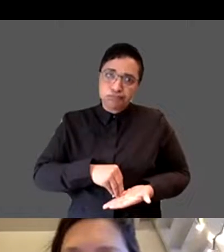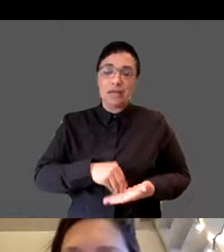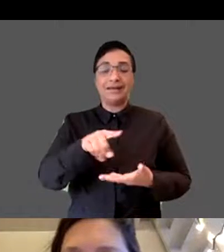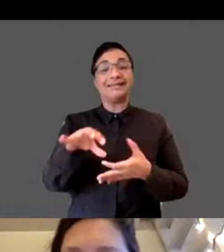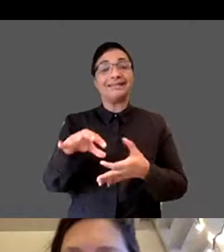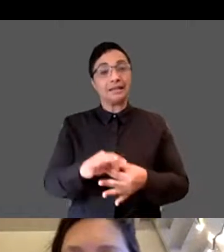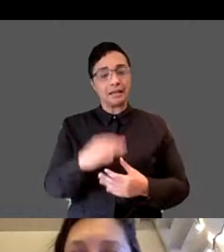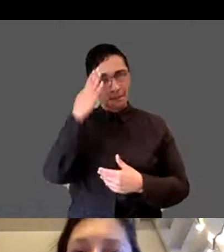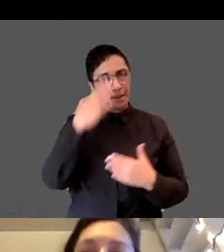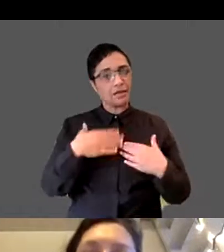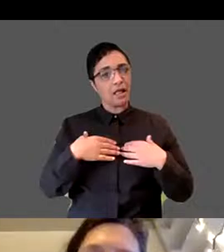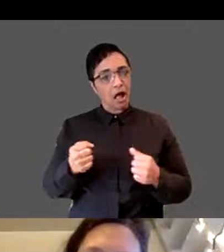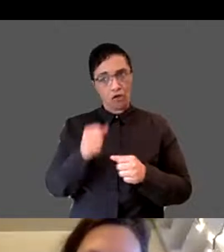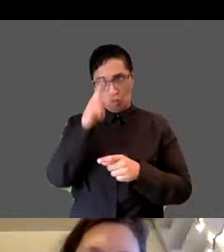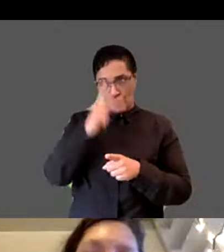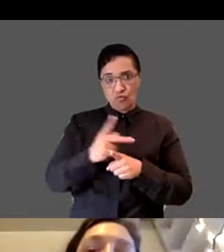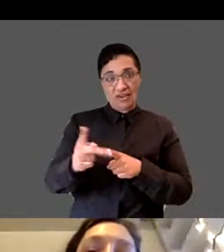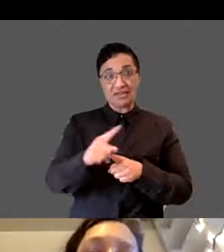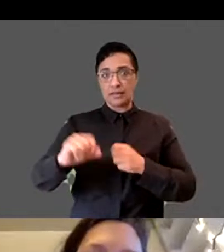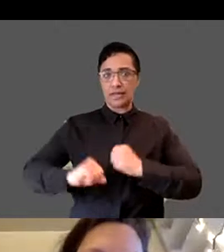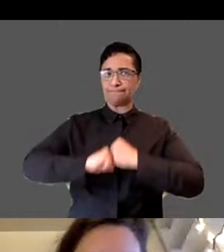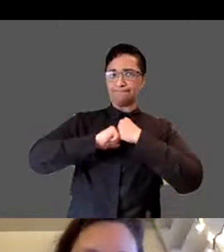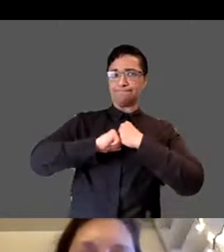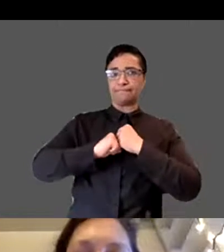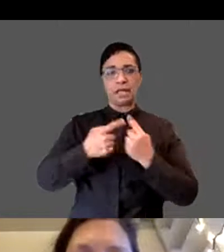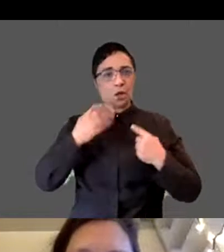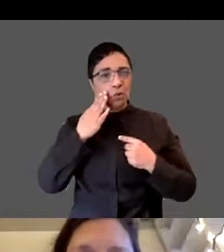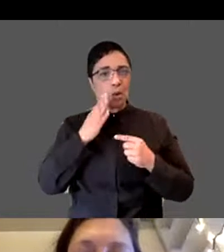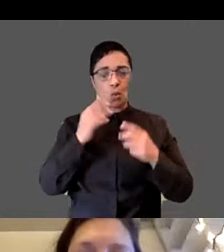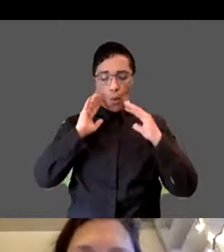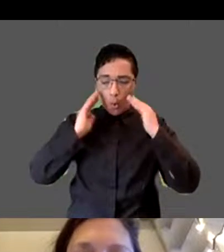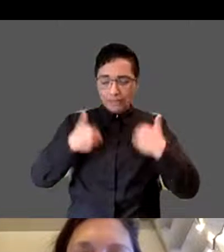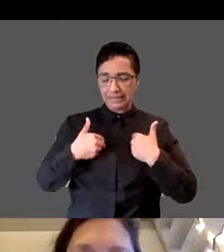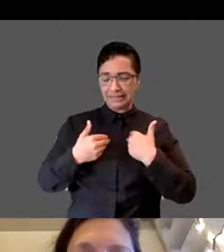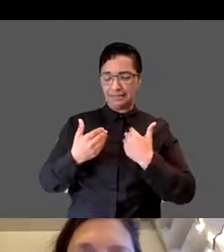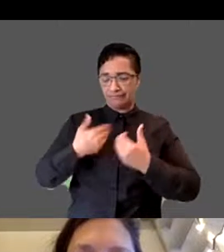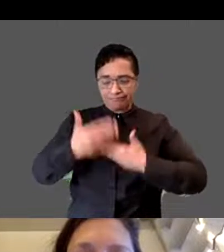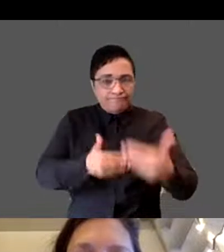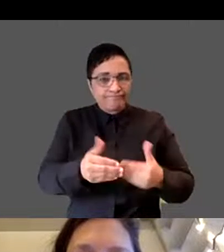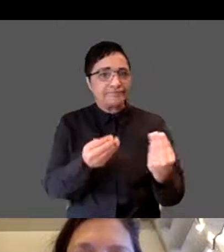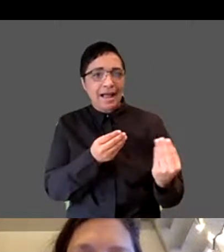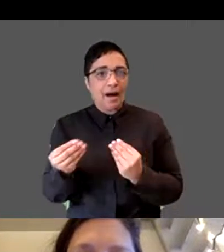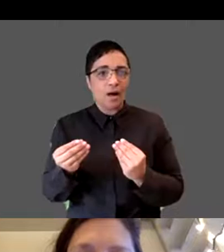professionals who are allies and have experience with autistic people into reading and getting